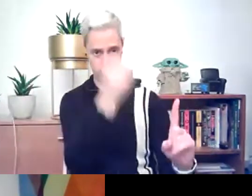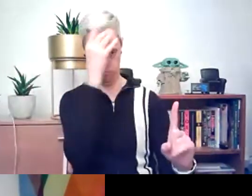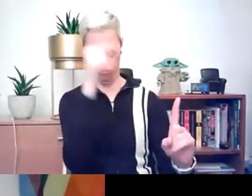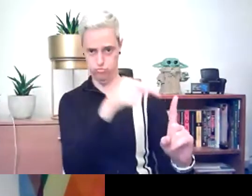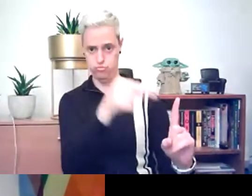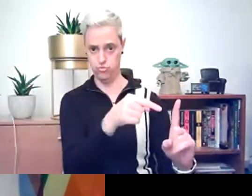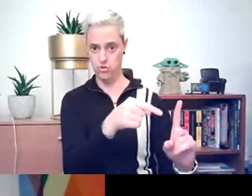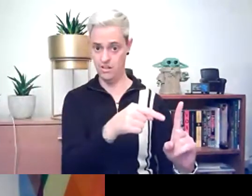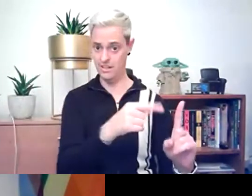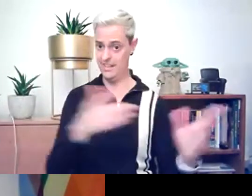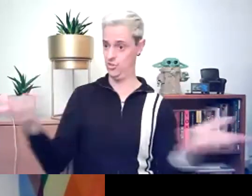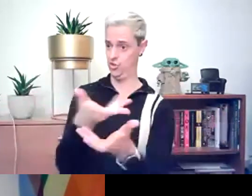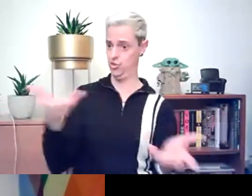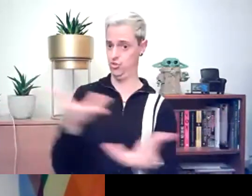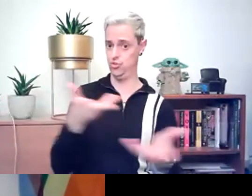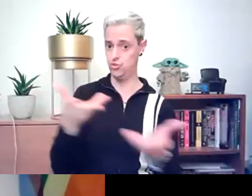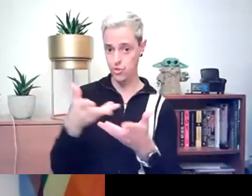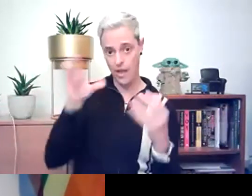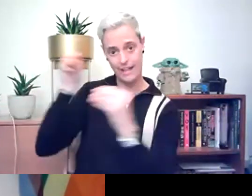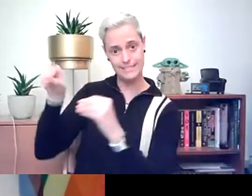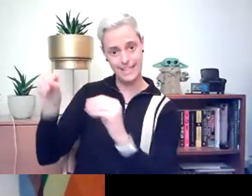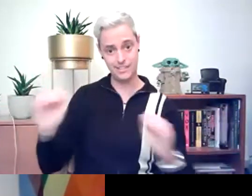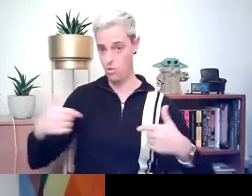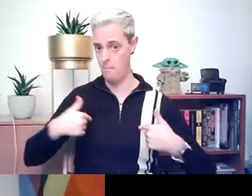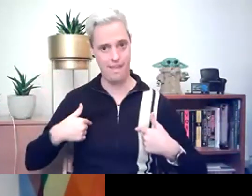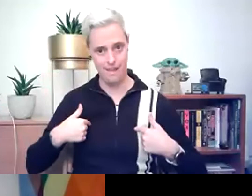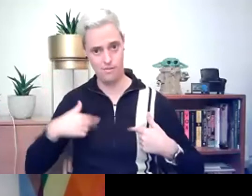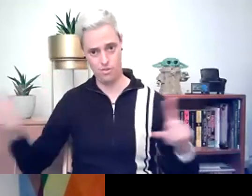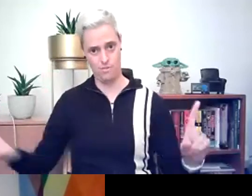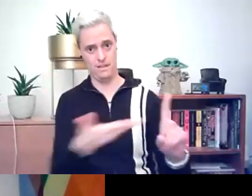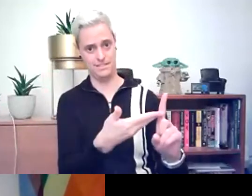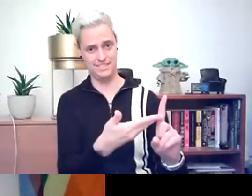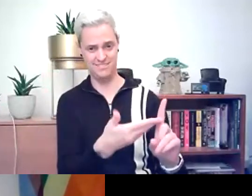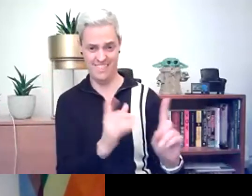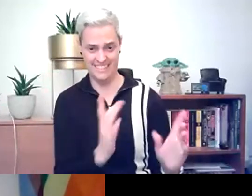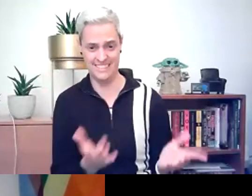really works to bring people along that unfortunately is kind of hearts and minds stuff, which is